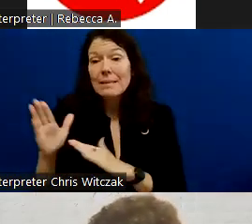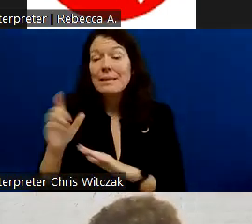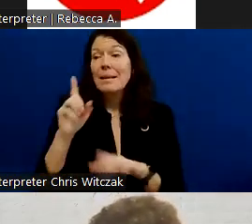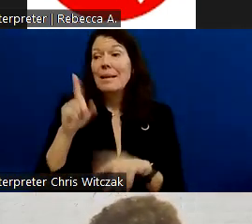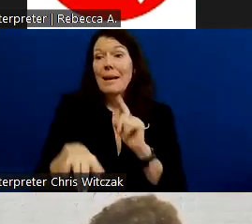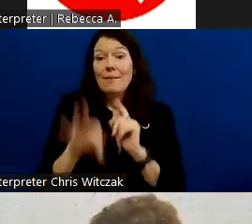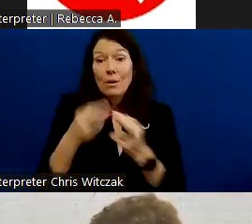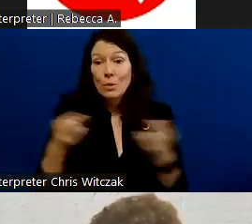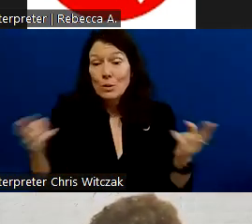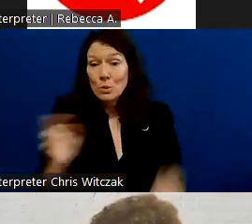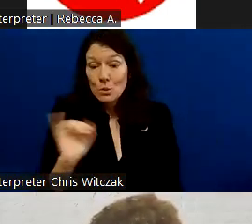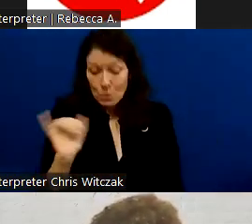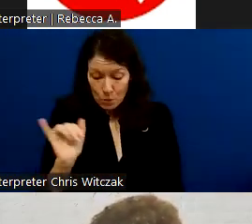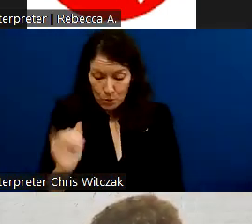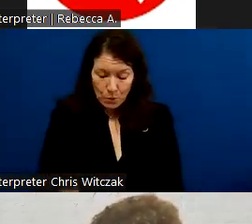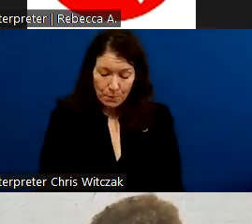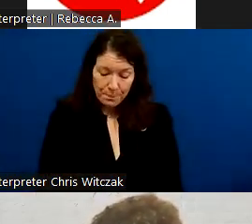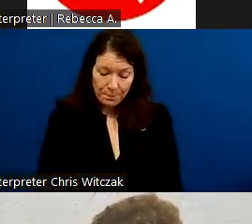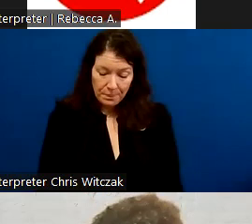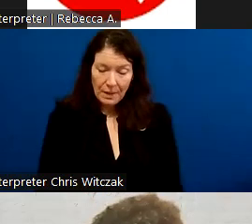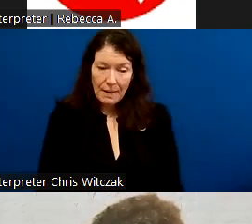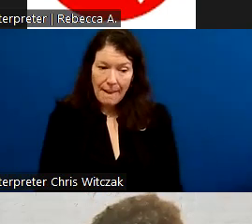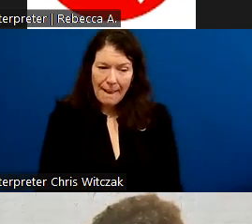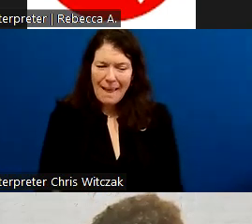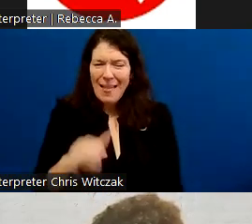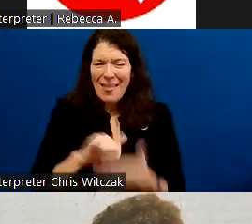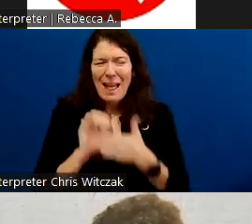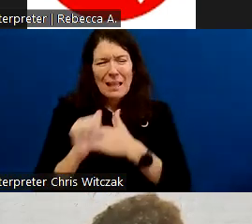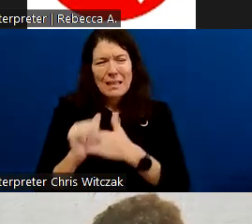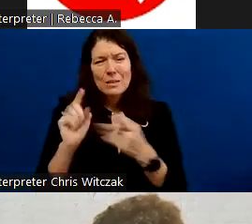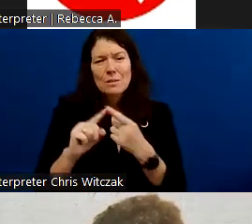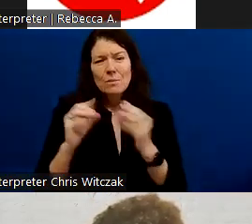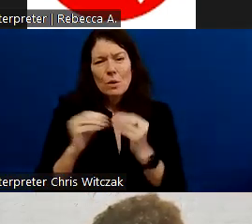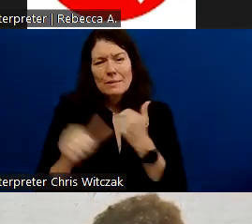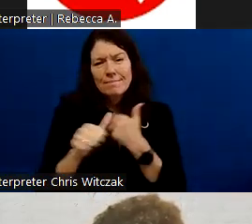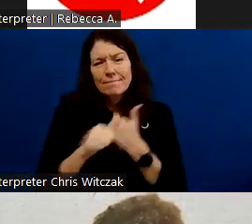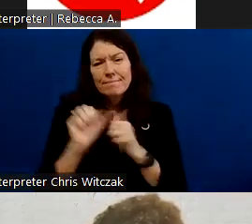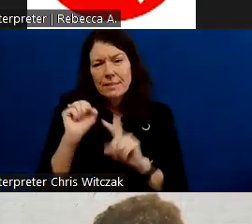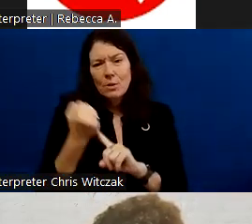it right so it actually leads to a much more dangerous situation for everybody um and a